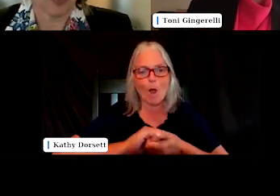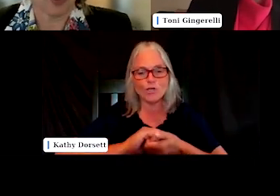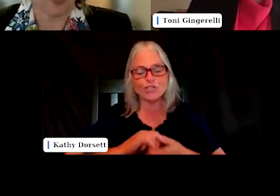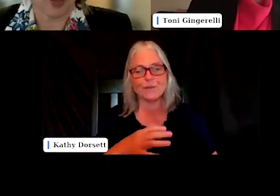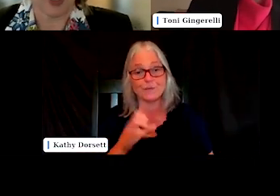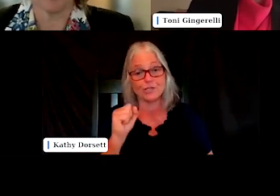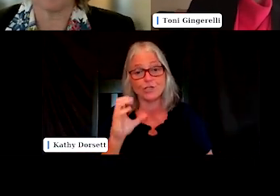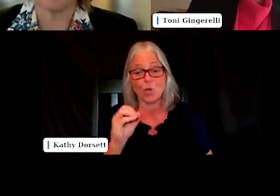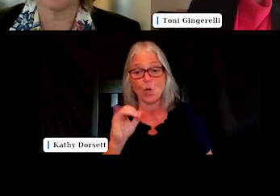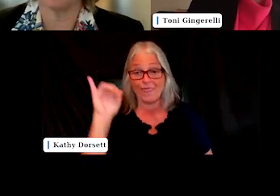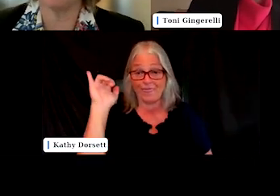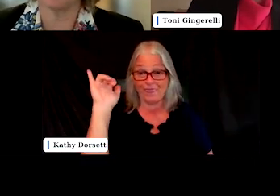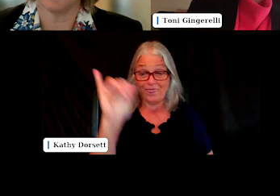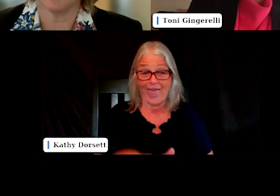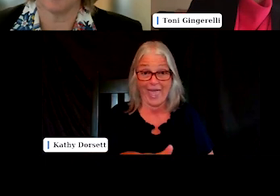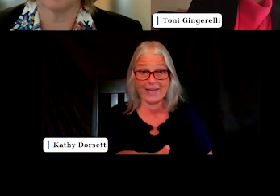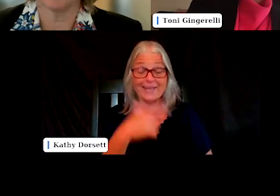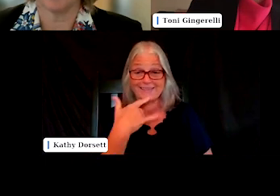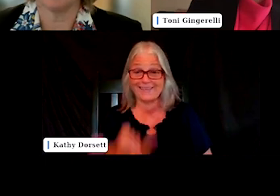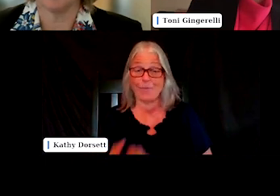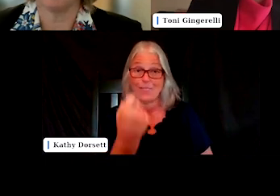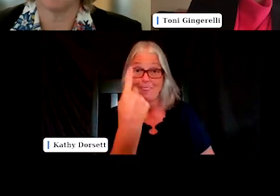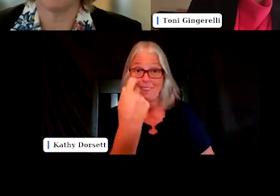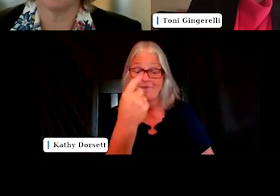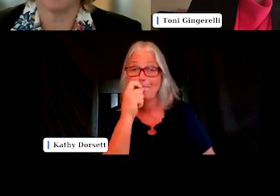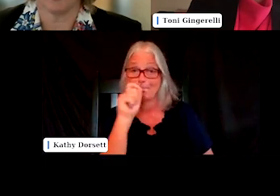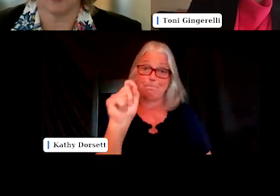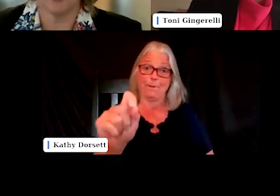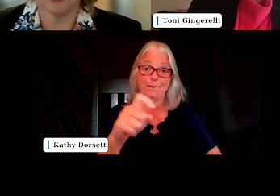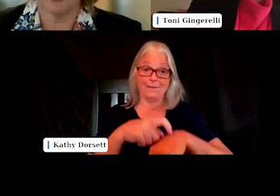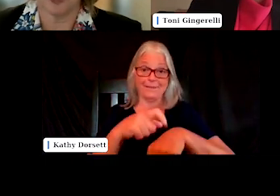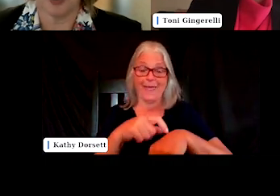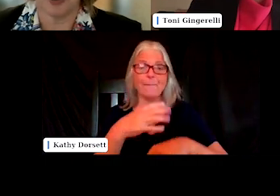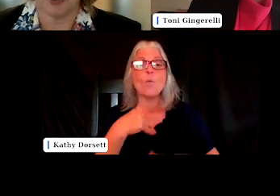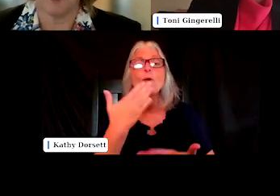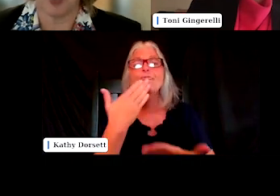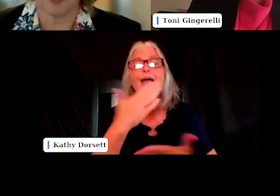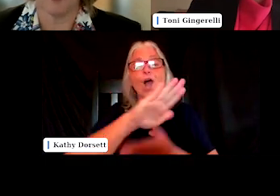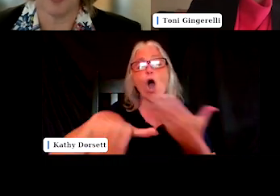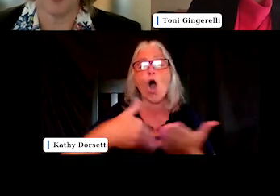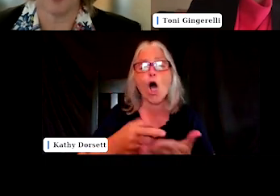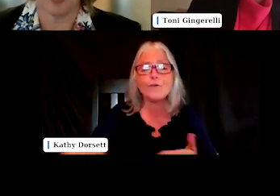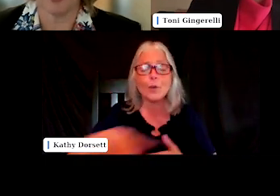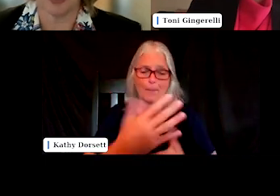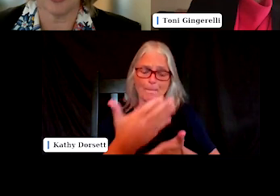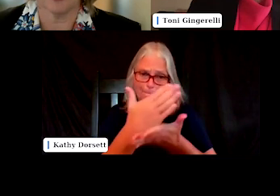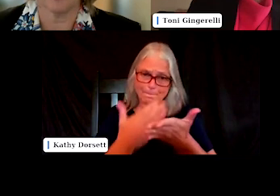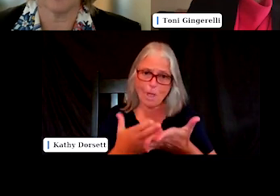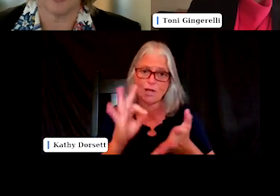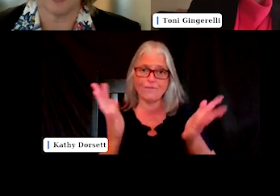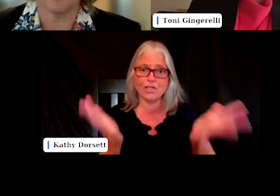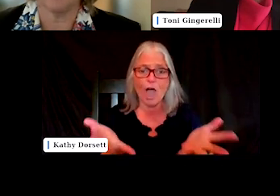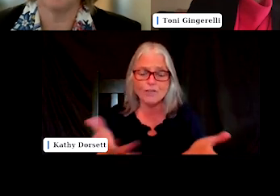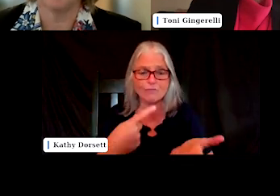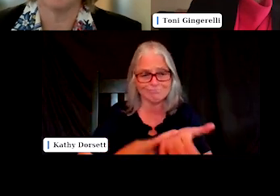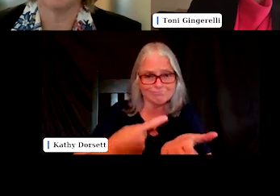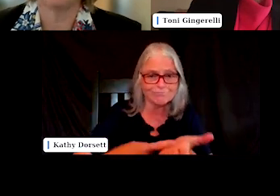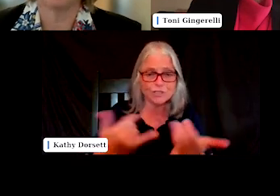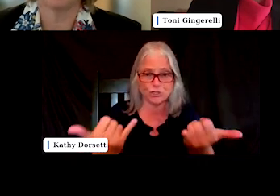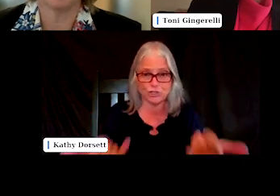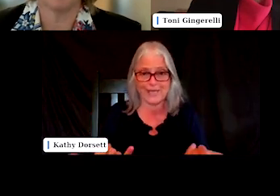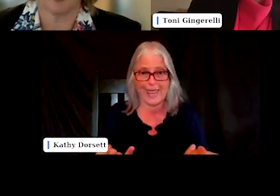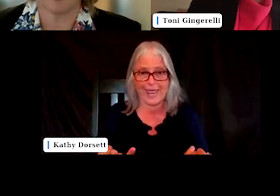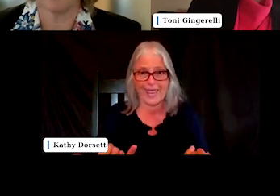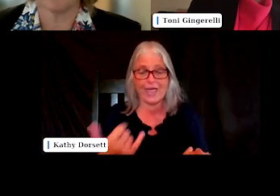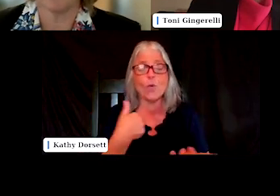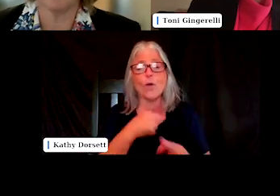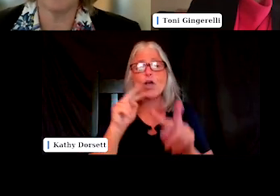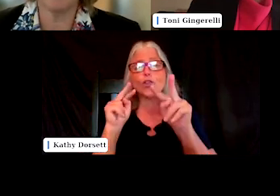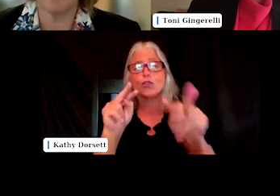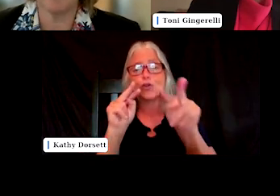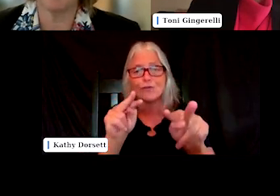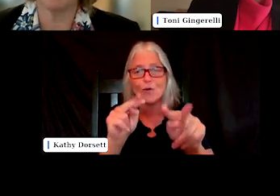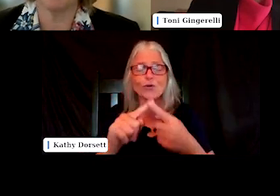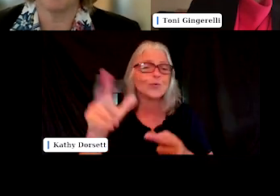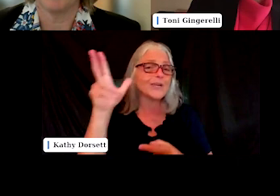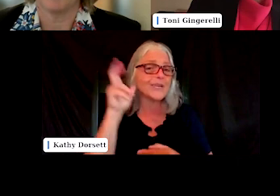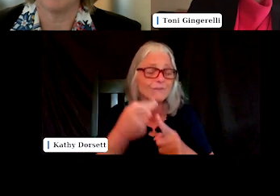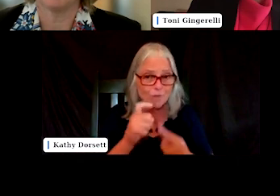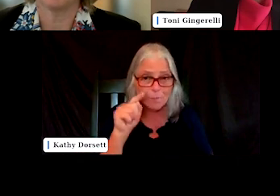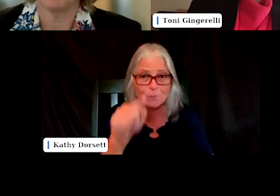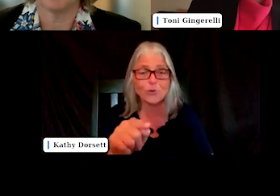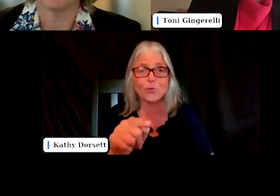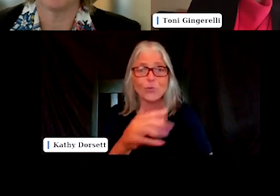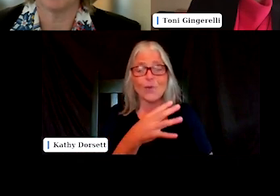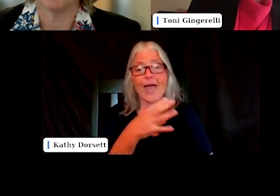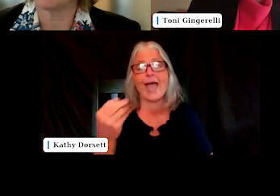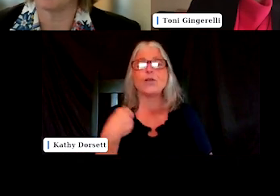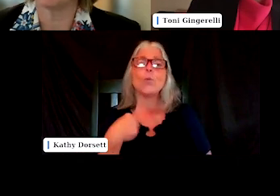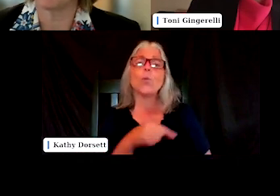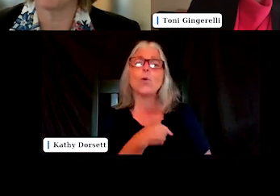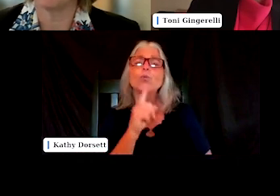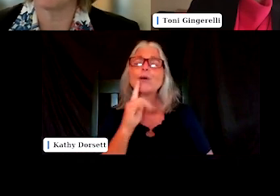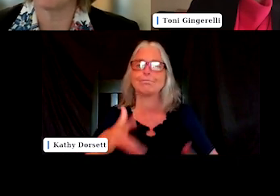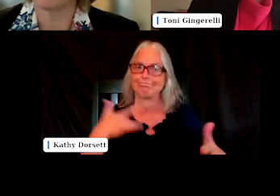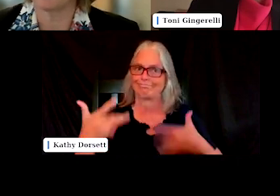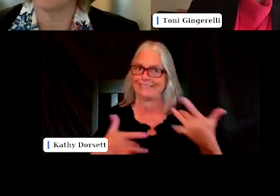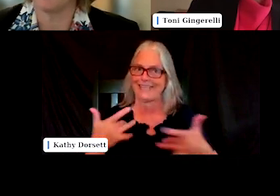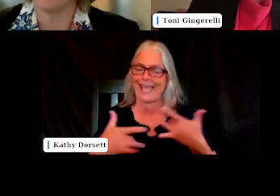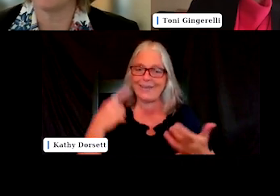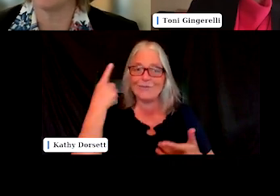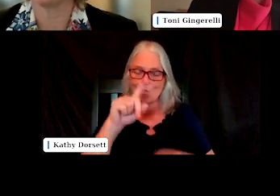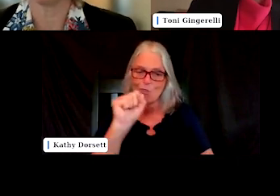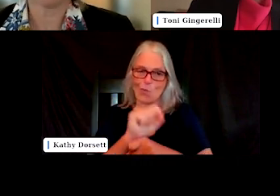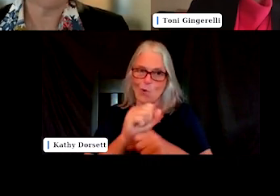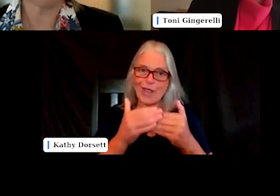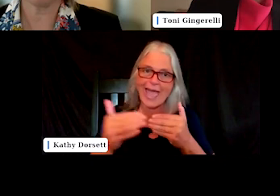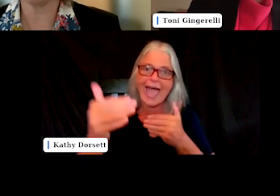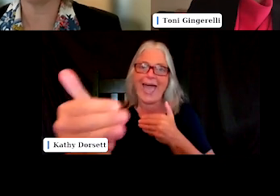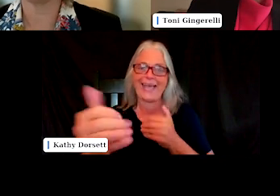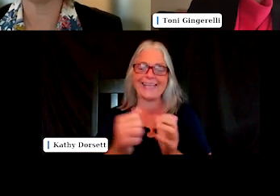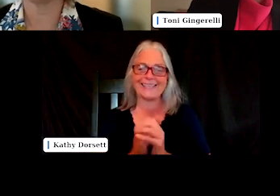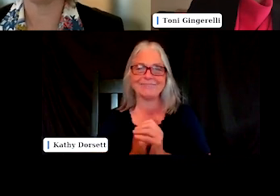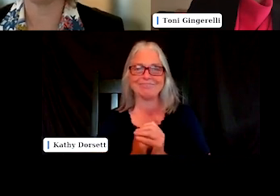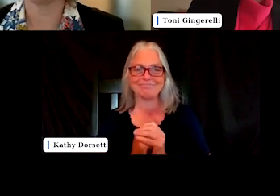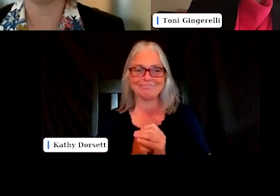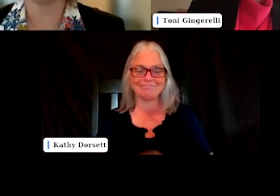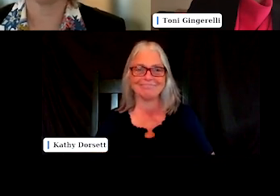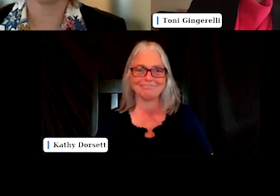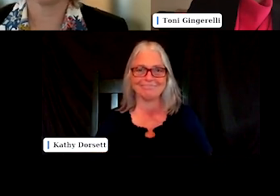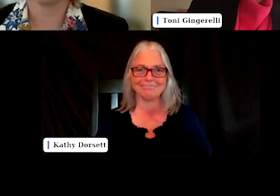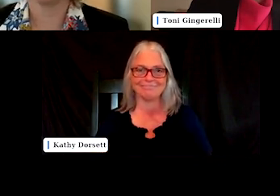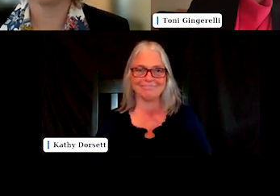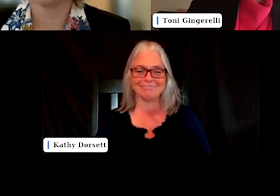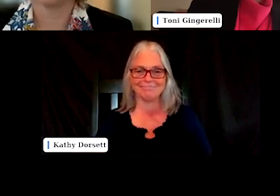So with that it is 11 o'clock on the dot. I wanna thank all of you for being part of the conversation today. We look forward to hearing from you, and we are really excited for the work ahead.